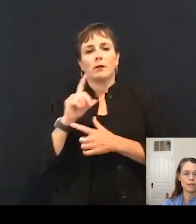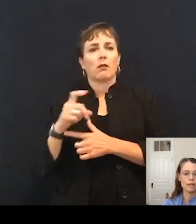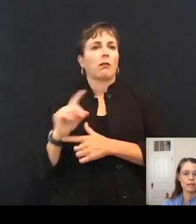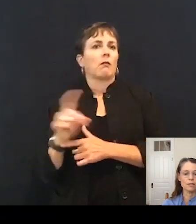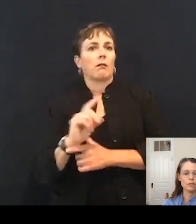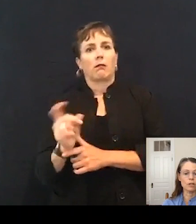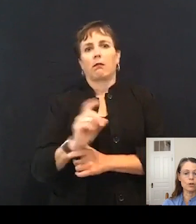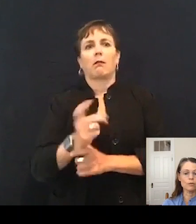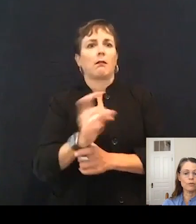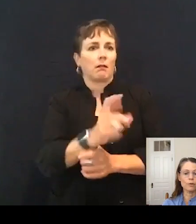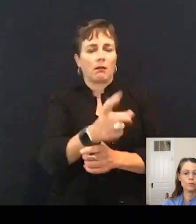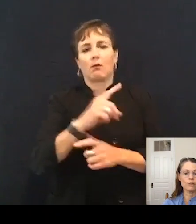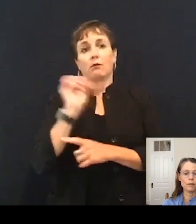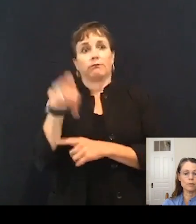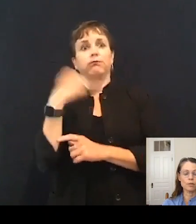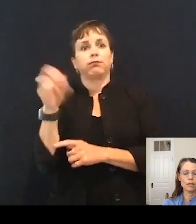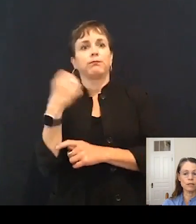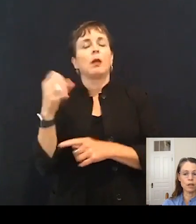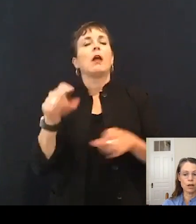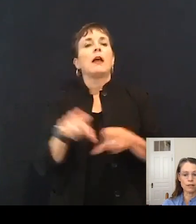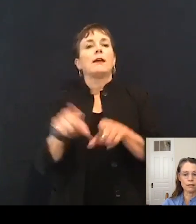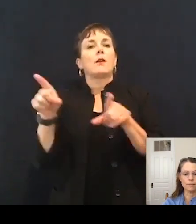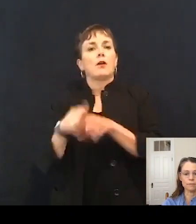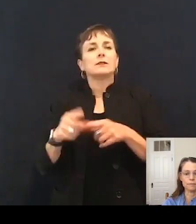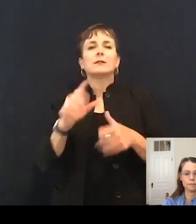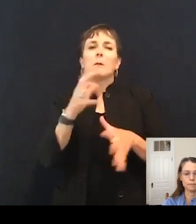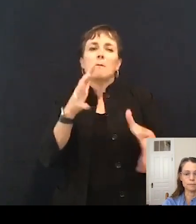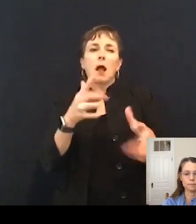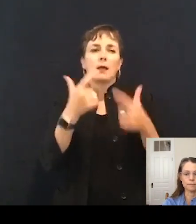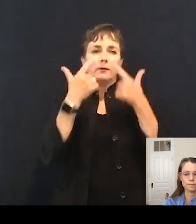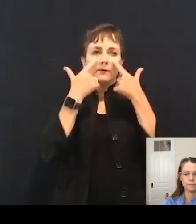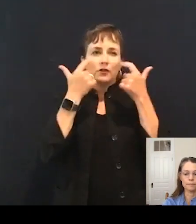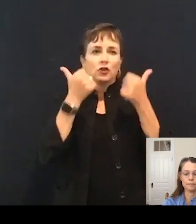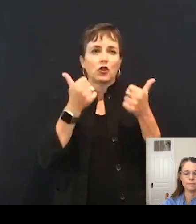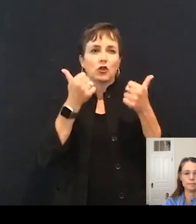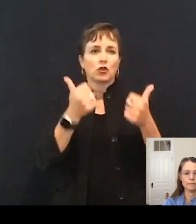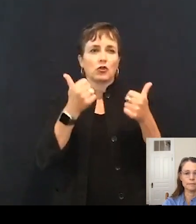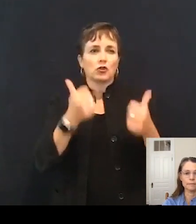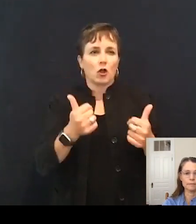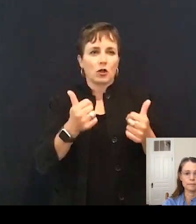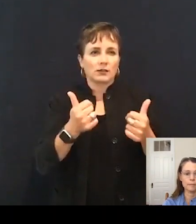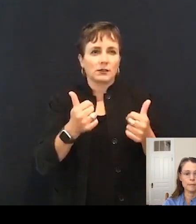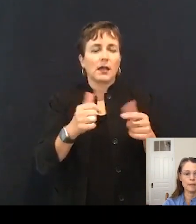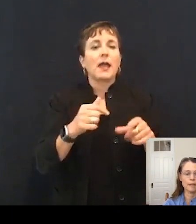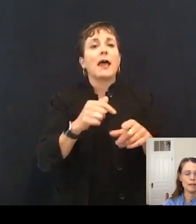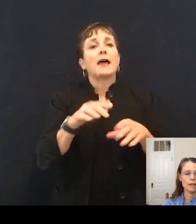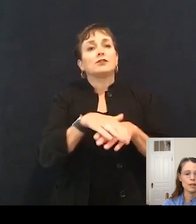slow photoreceptor cell loss.